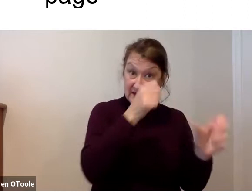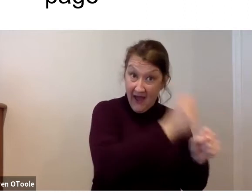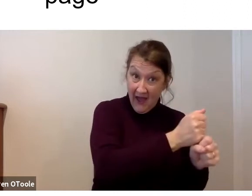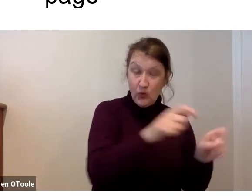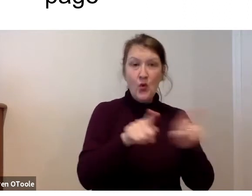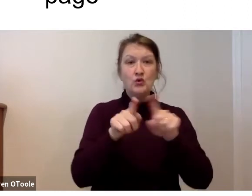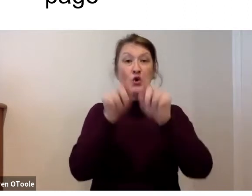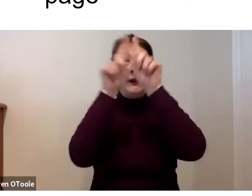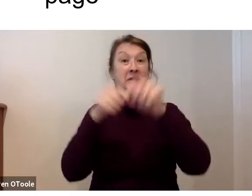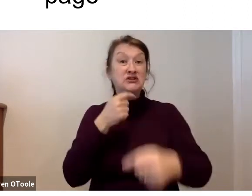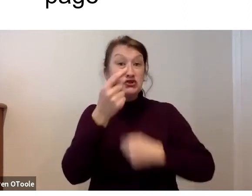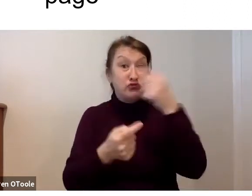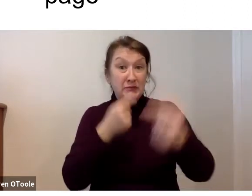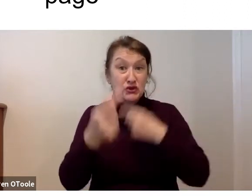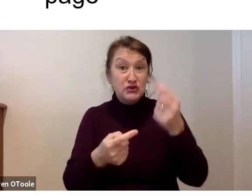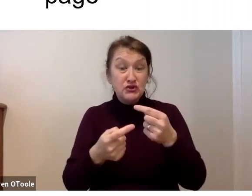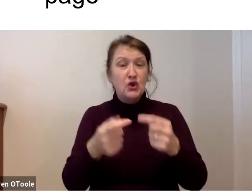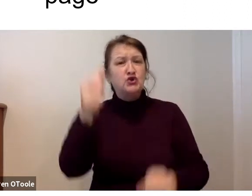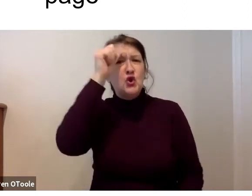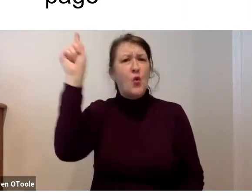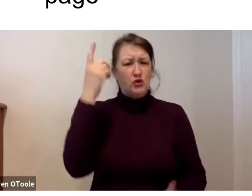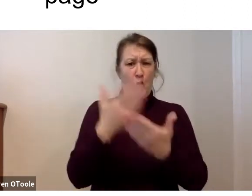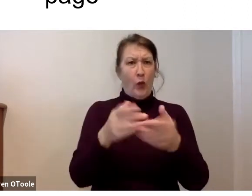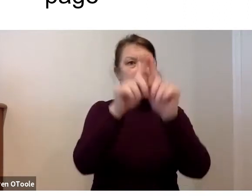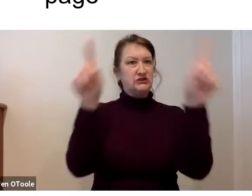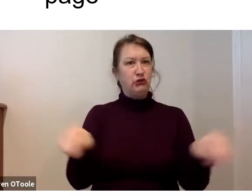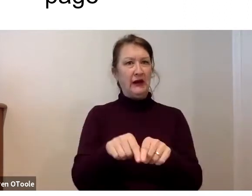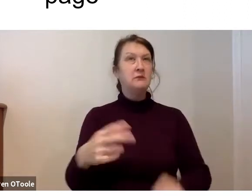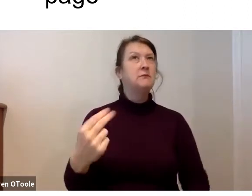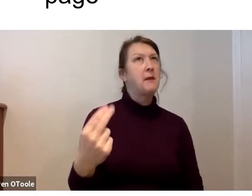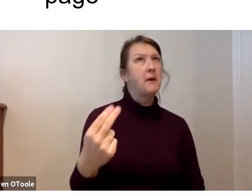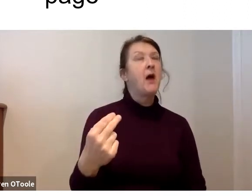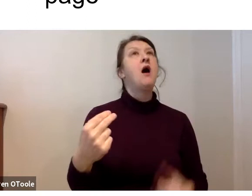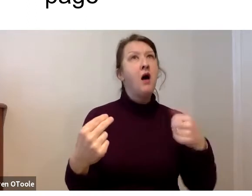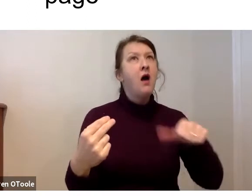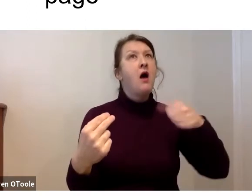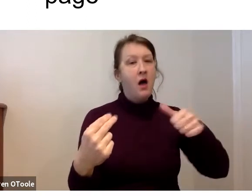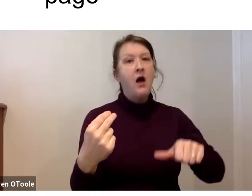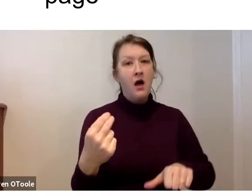better idea of the image of the screen. They also help with search engine optimisation because they are extra